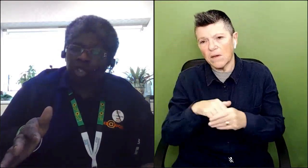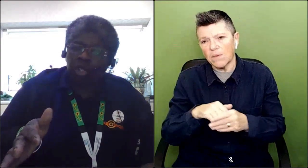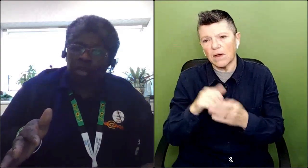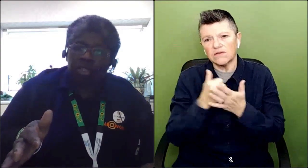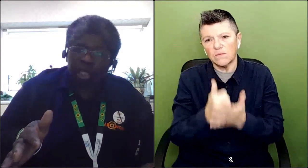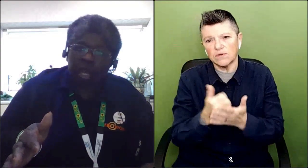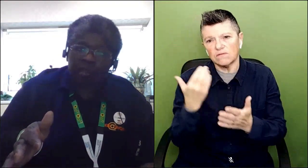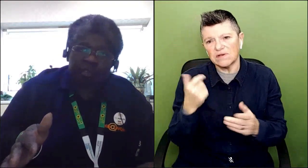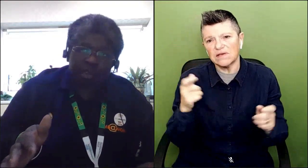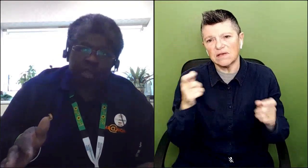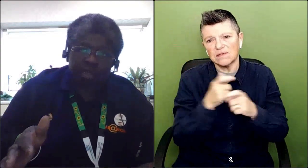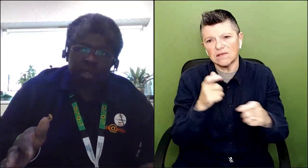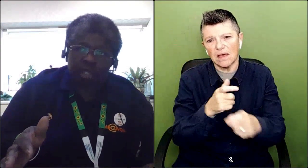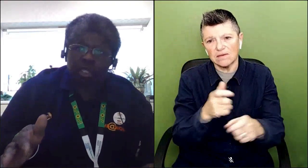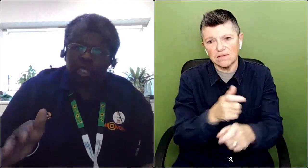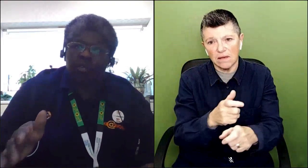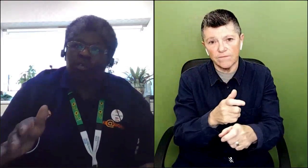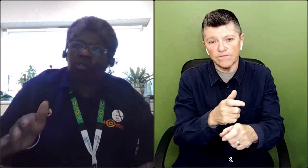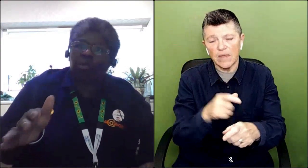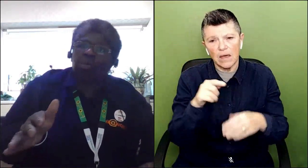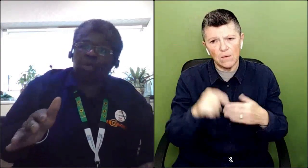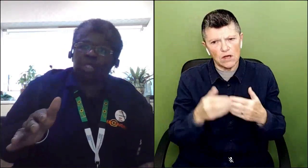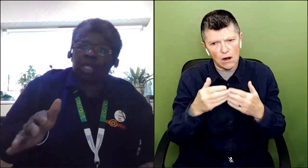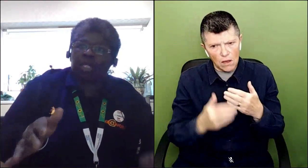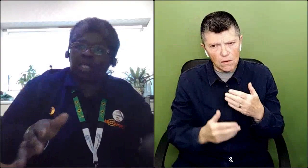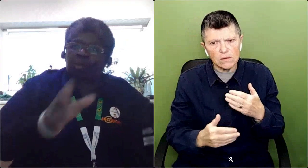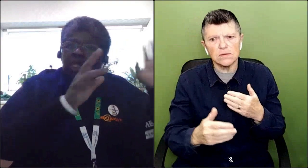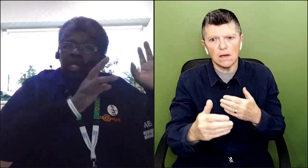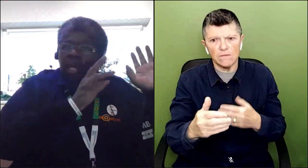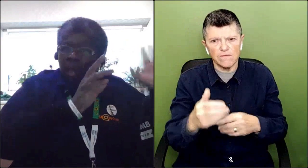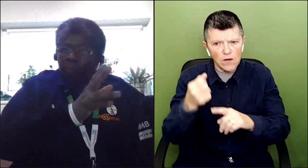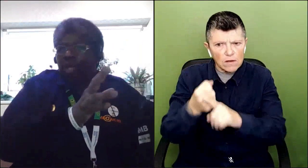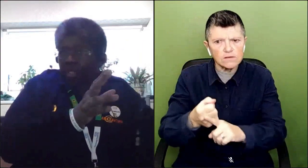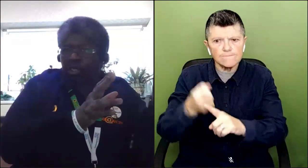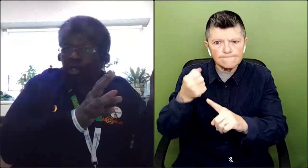It took a long time for her to get through to her employer to get this particular apparatus